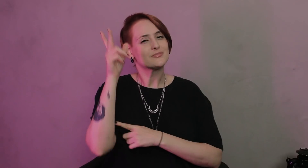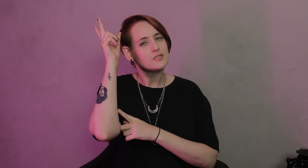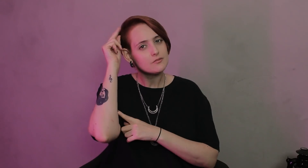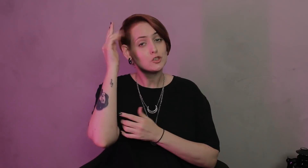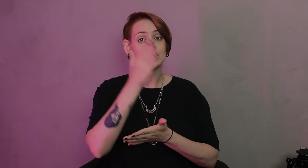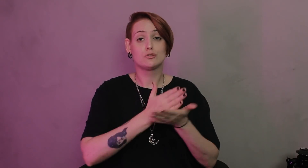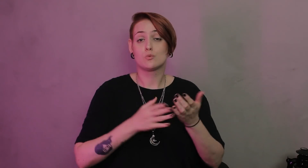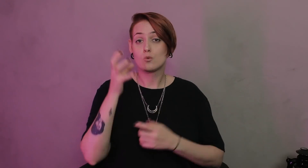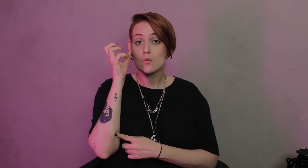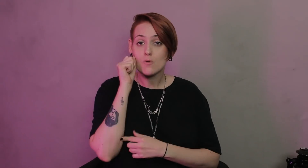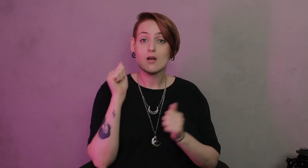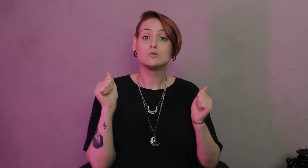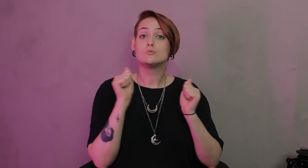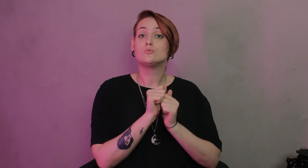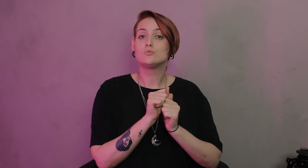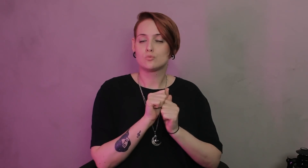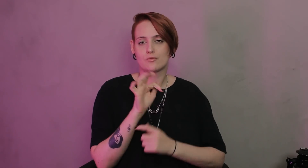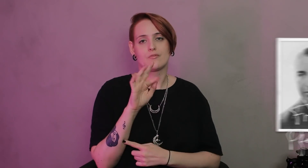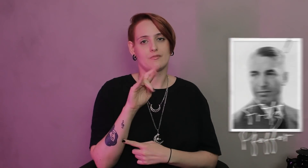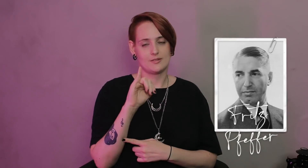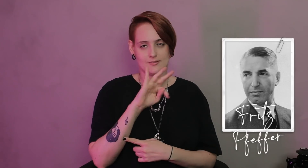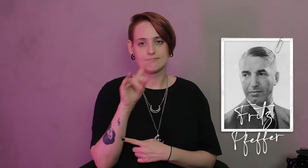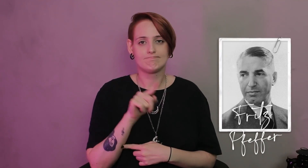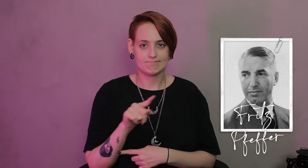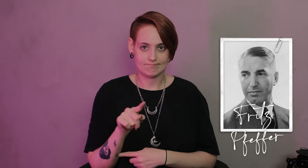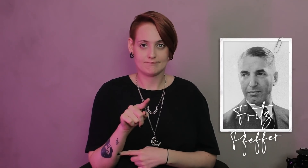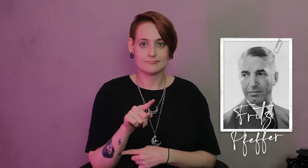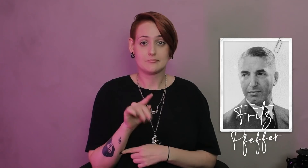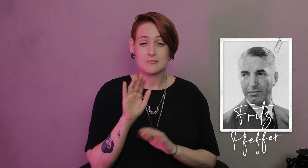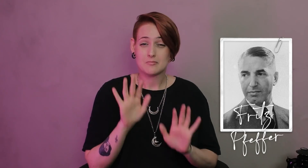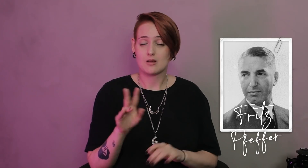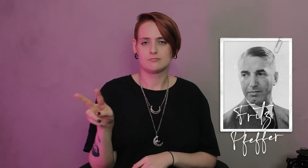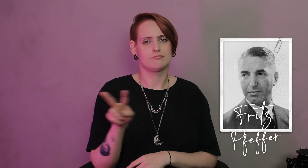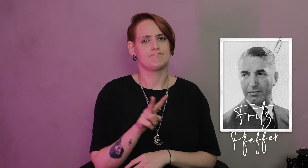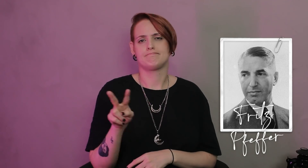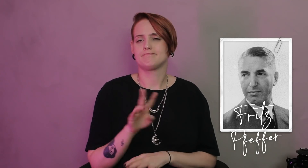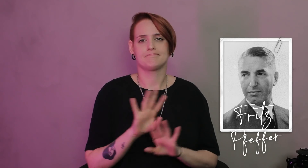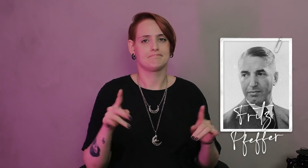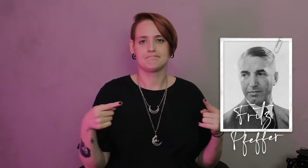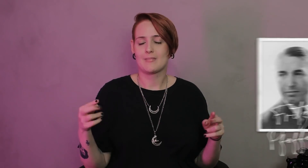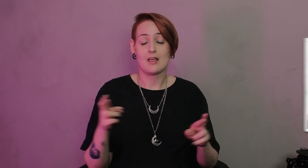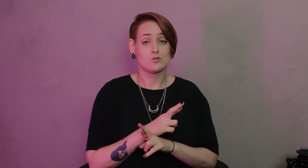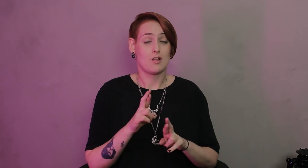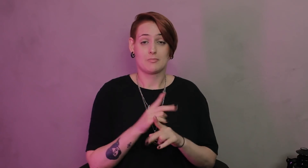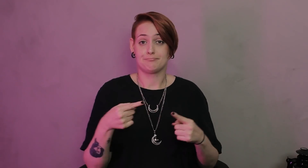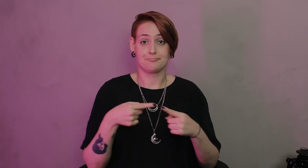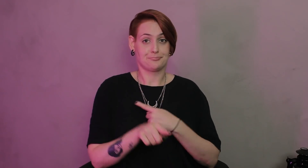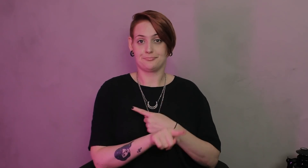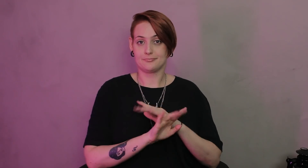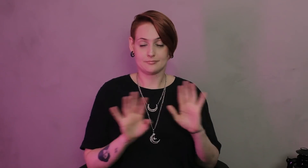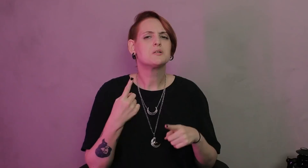Anne shared her room with Fritz, who didn't get along well